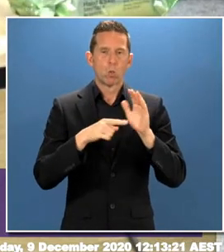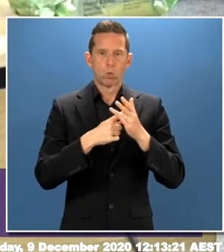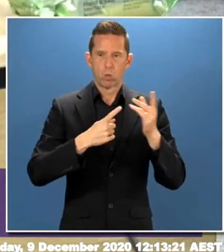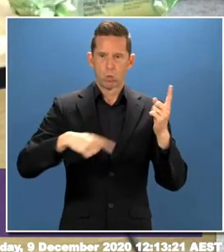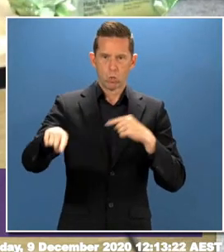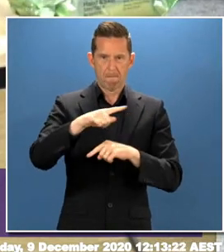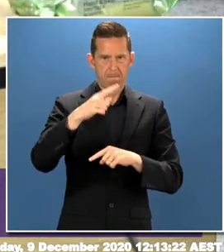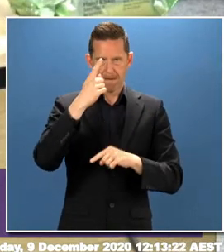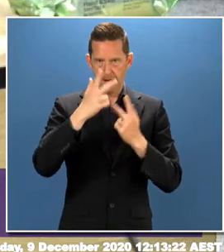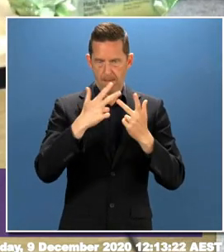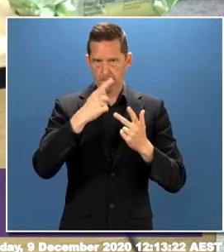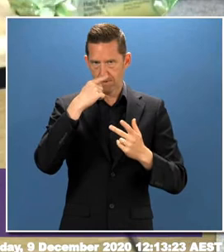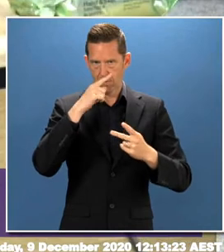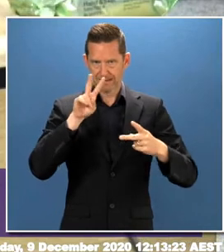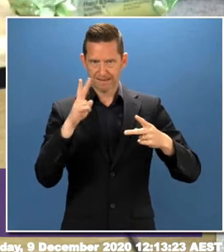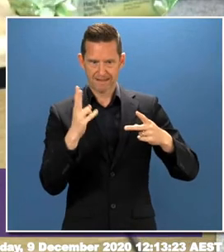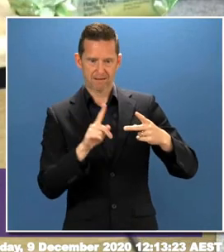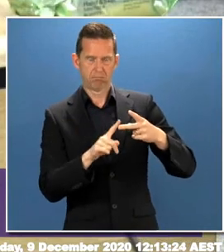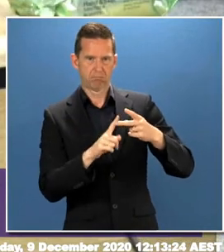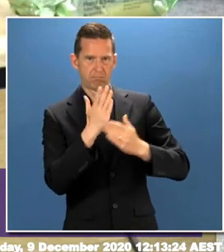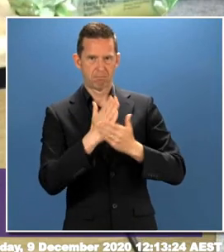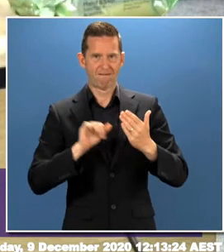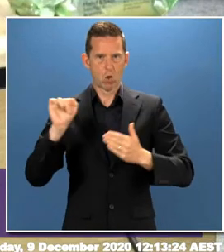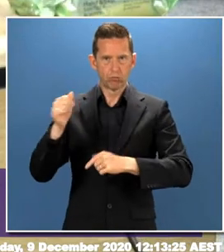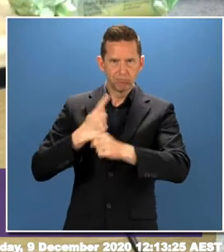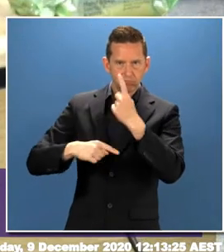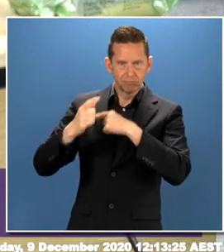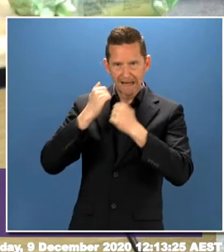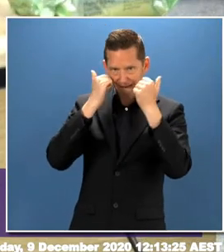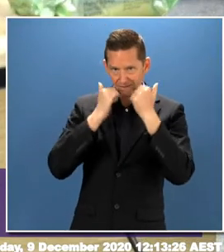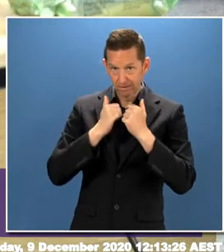to appear for the second part of Ms Kroes's evidence being taken.